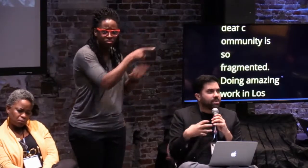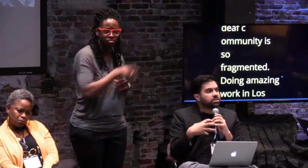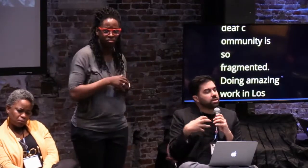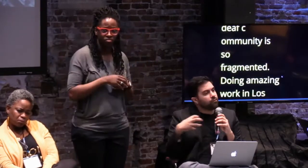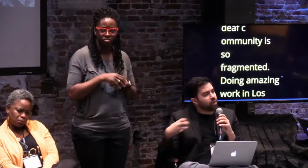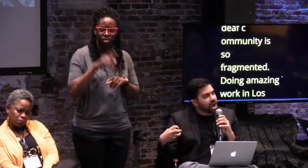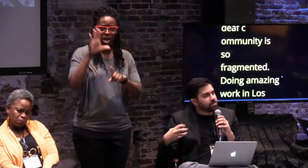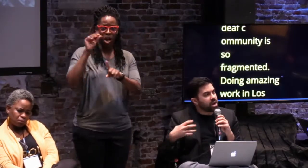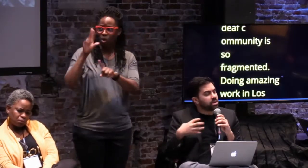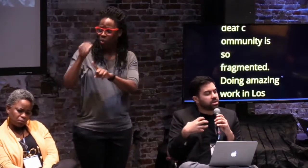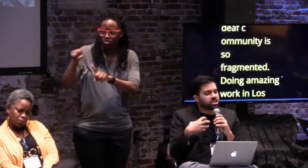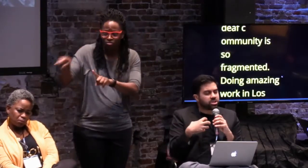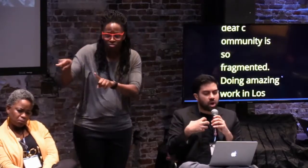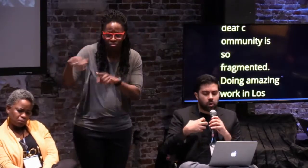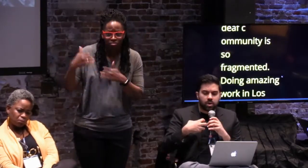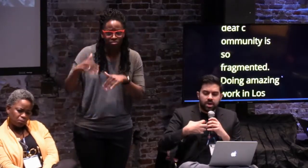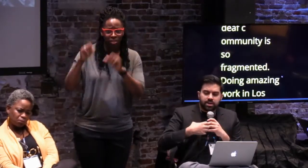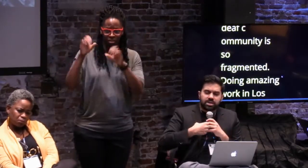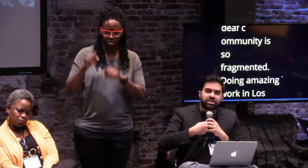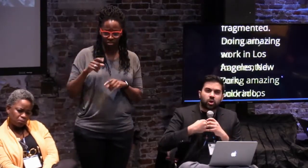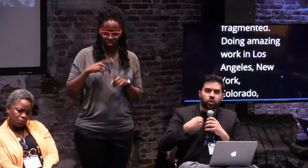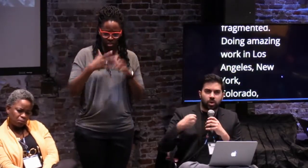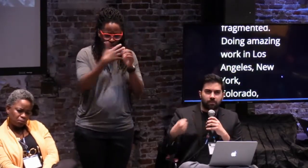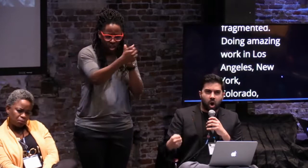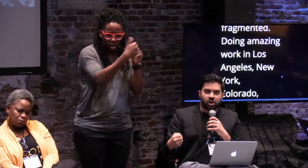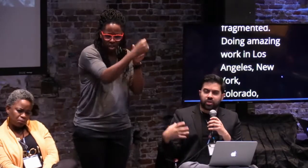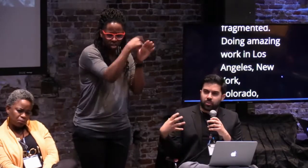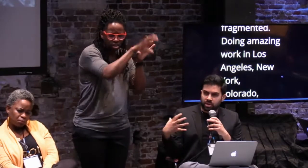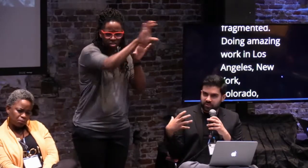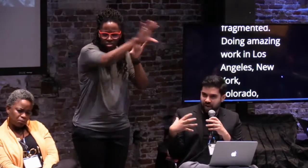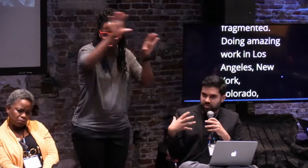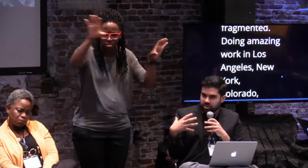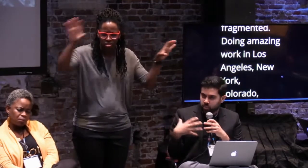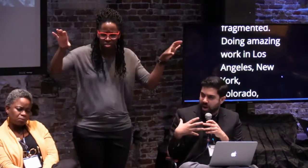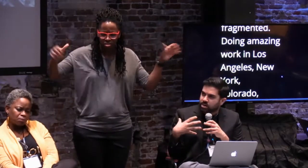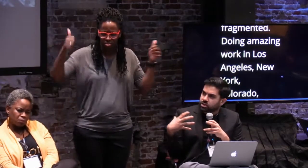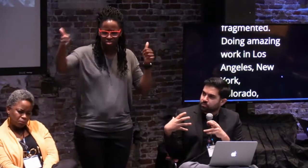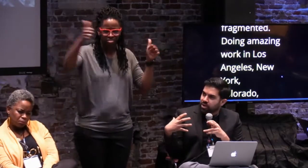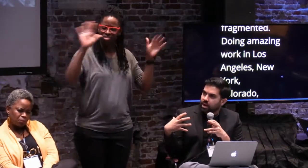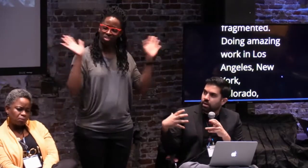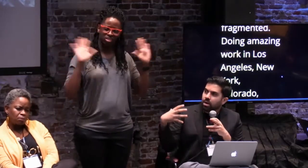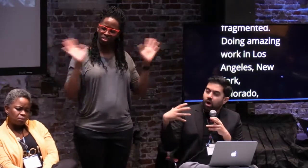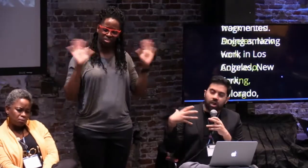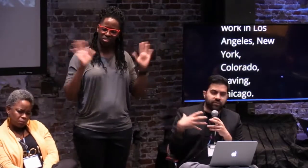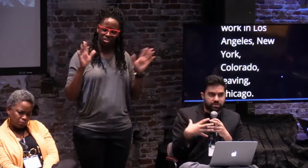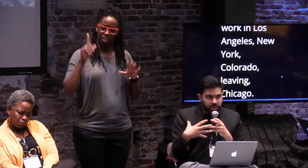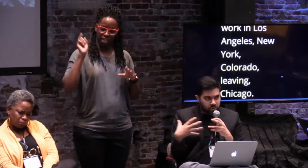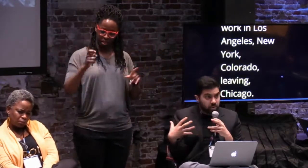But it's so fragmented and it's so torn apart that we need to find these ways to bring all of these people,